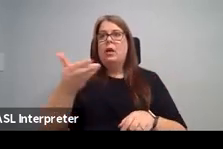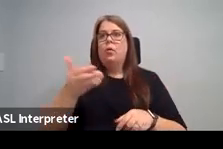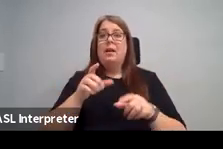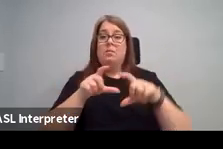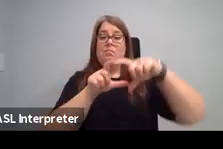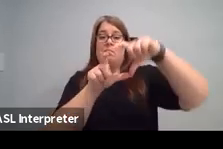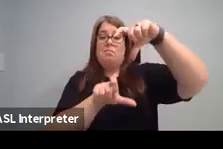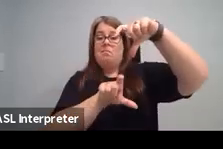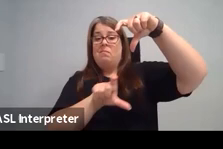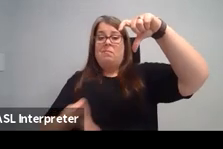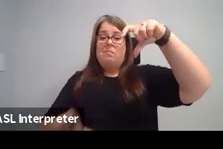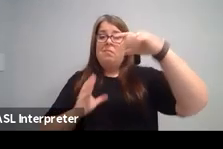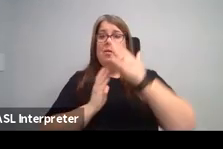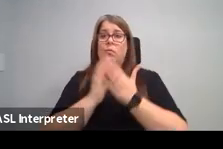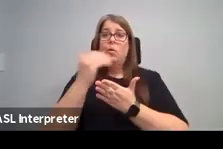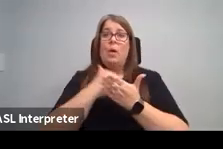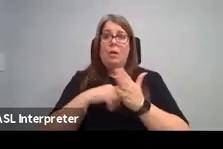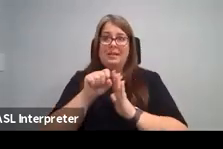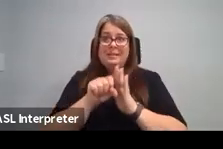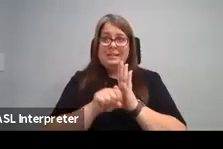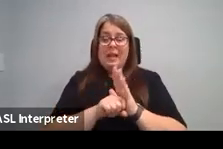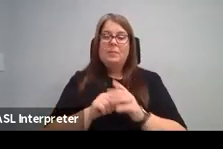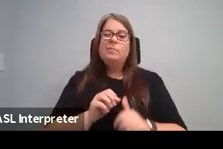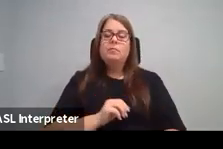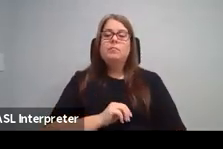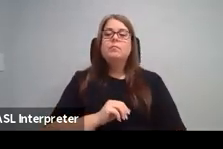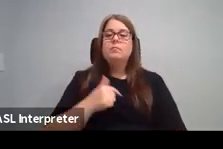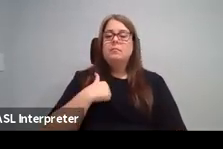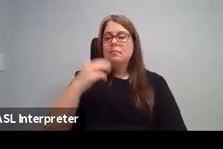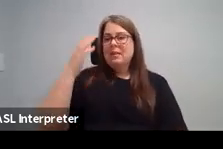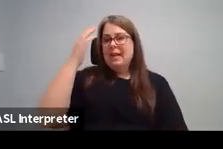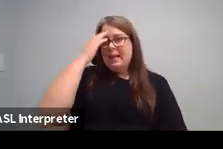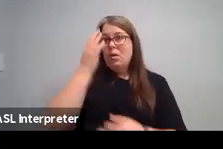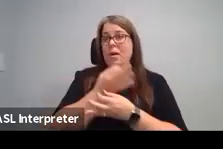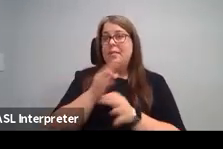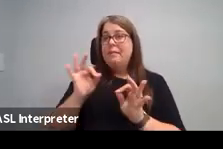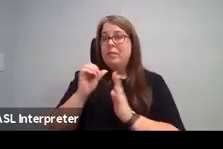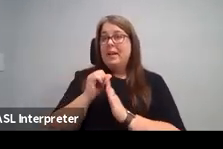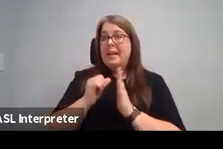Jewyl Alderson Clarke, SDCOE: I see someone says that you solve their free pad little ounces. I know I'm a free account. You do not get unlimited